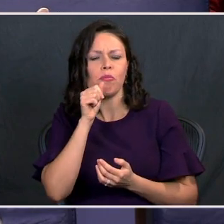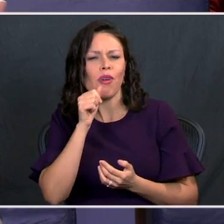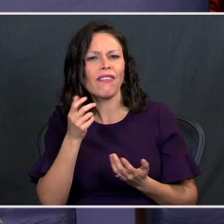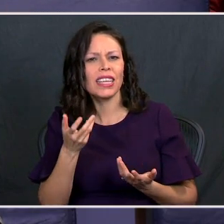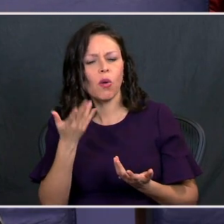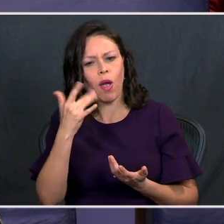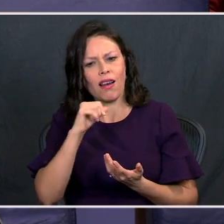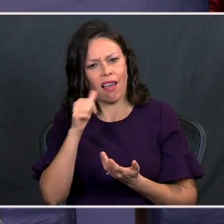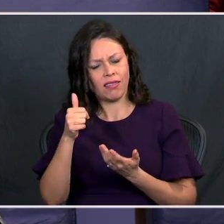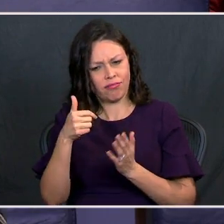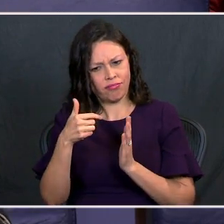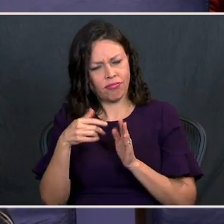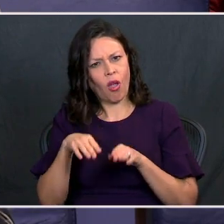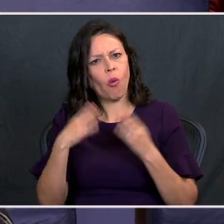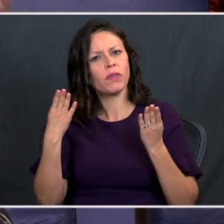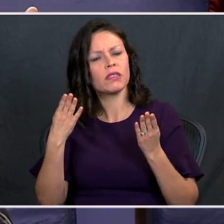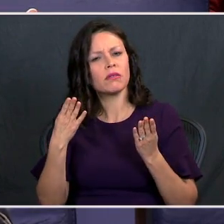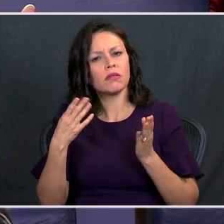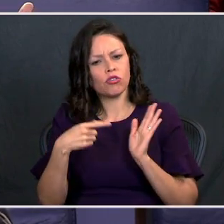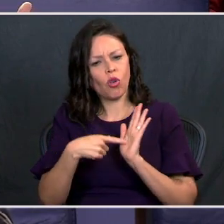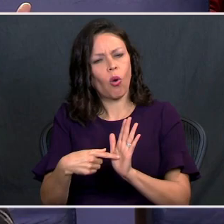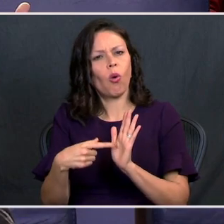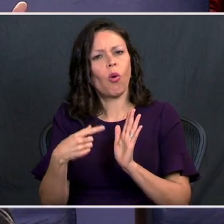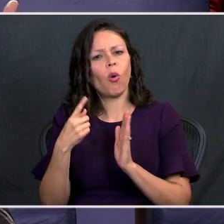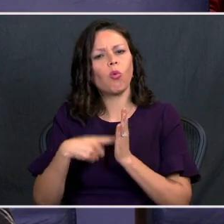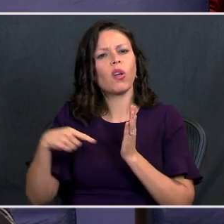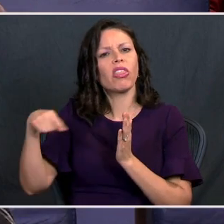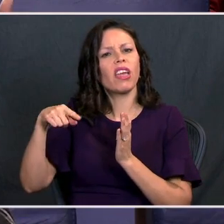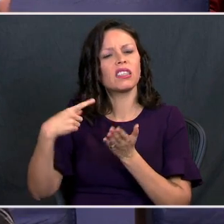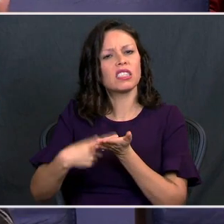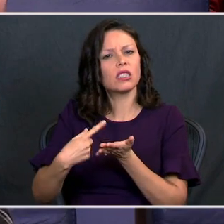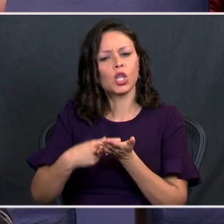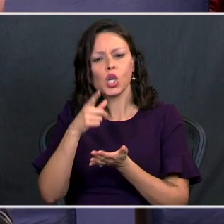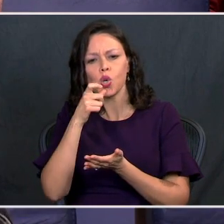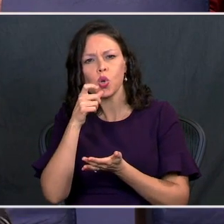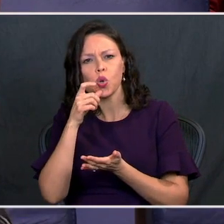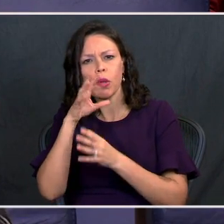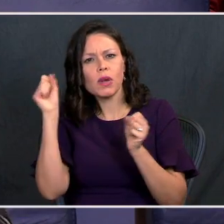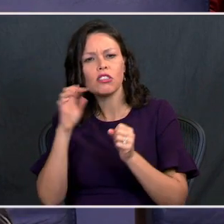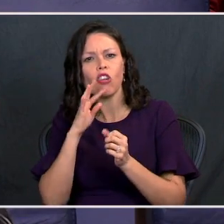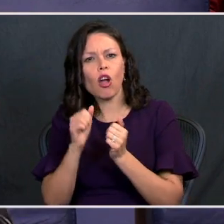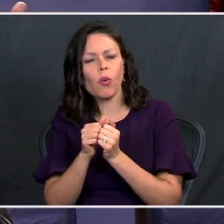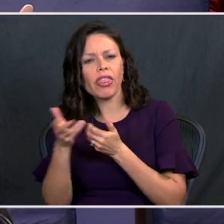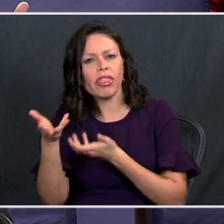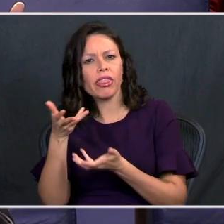Why not be more revealing of who the President is speaking with that is in the government?